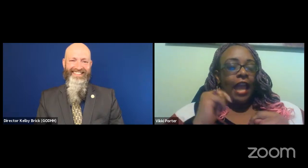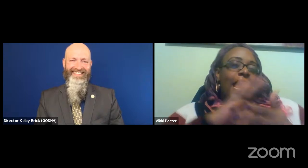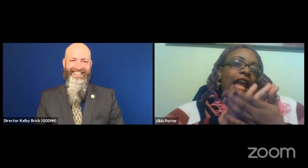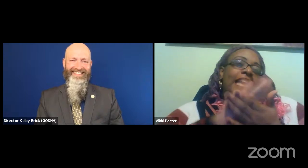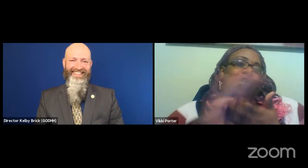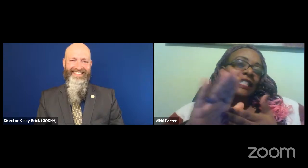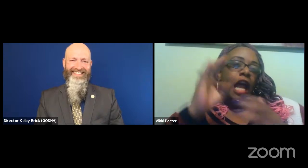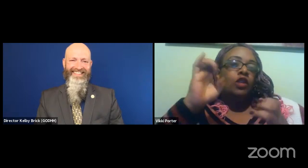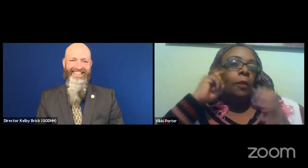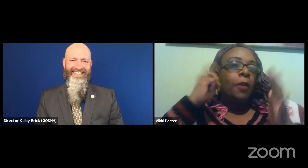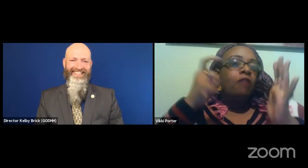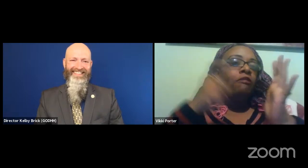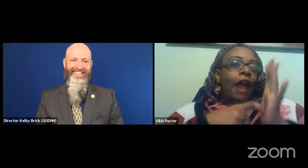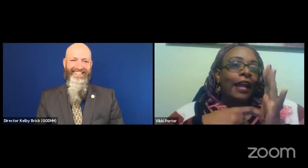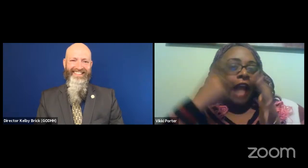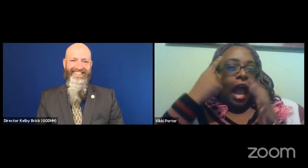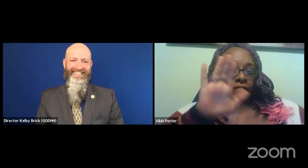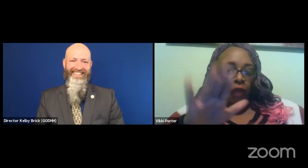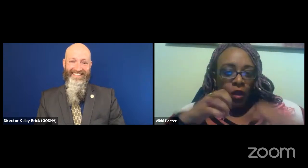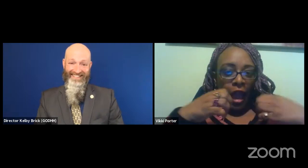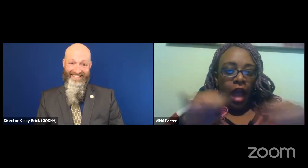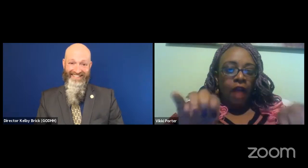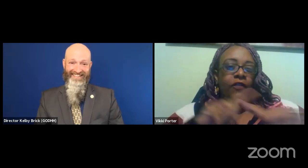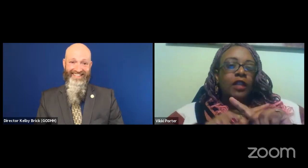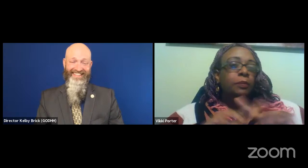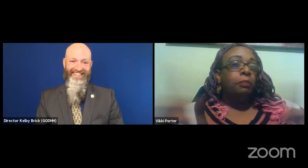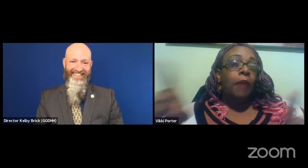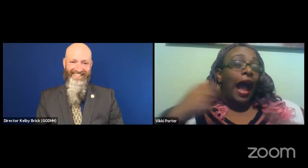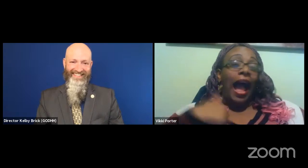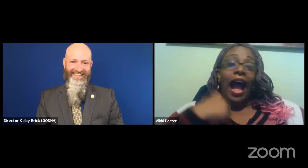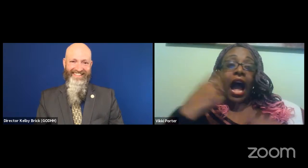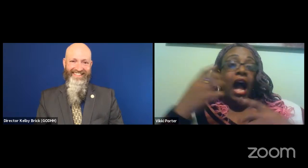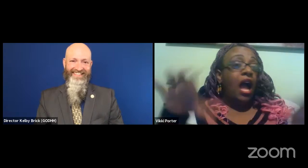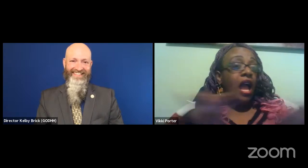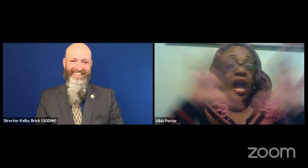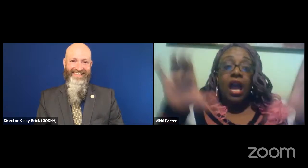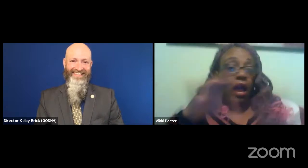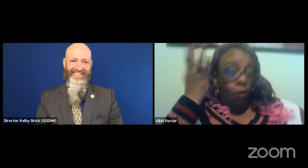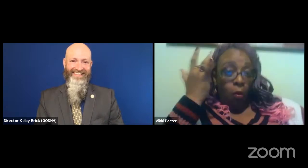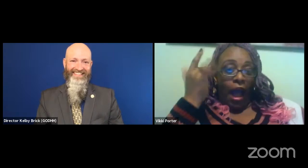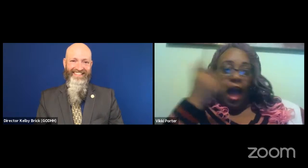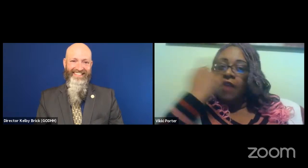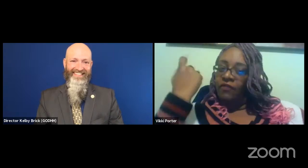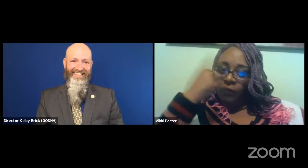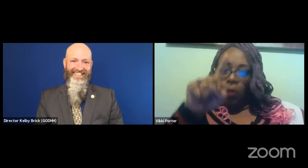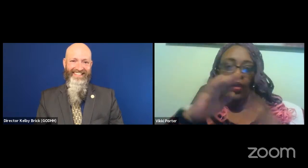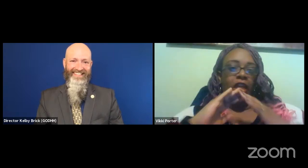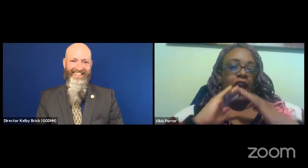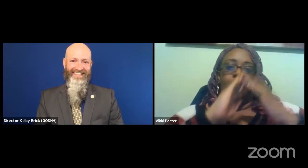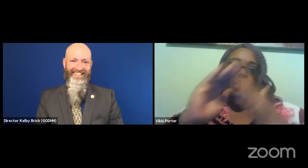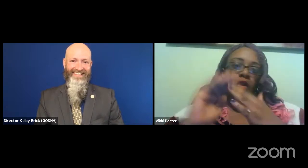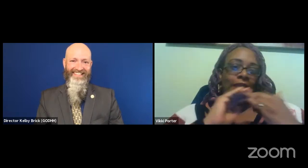award, and I so appreciate it. It is nice to be recognized for one's efforts. But if